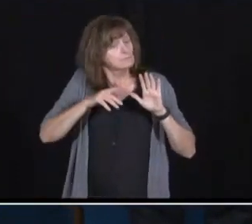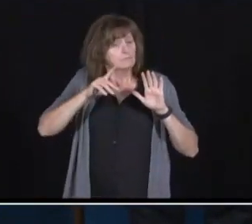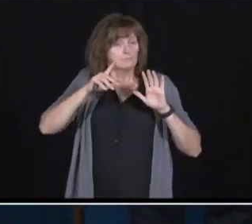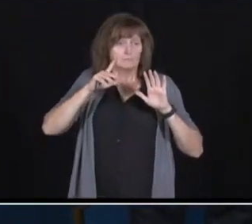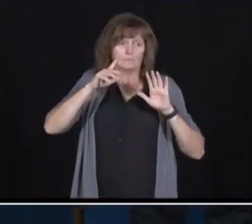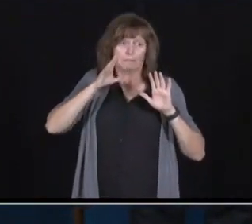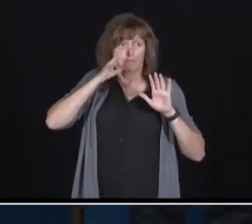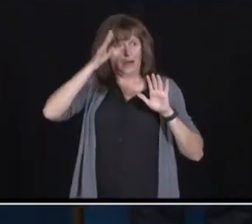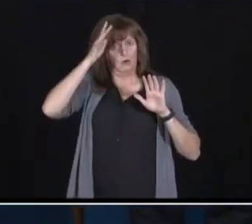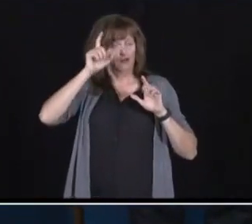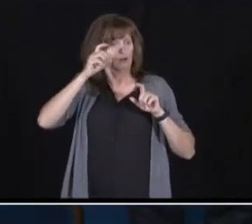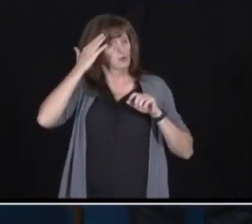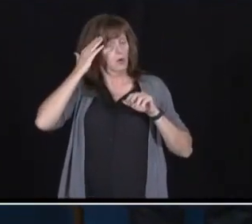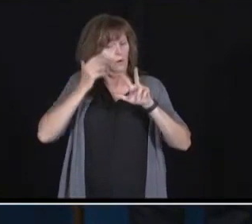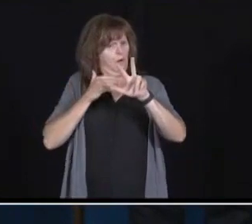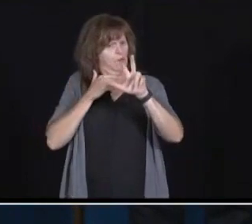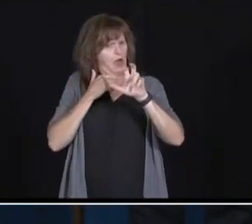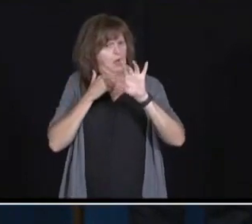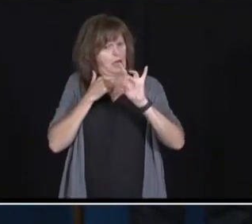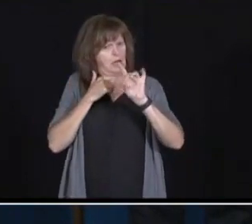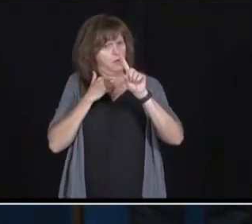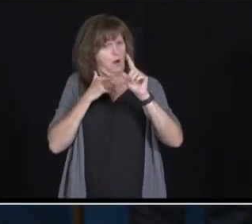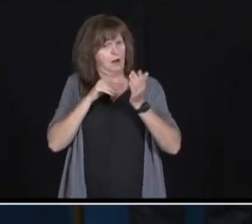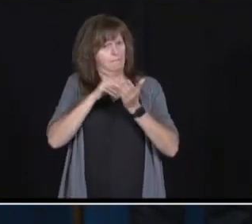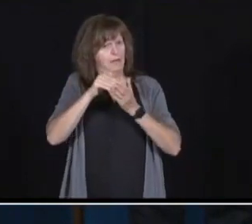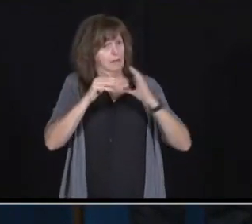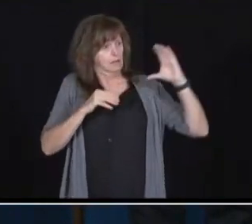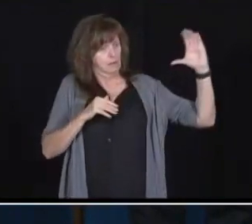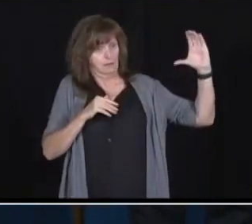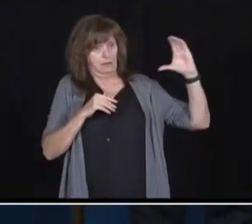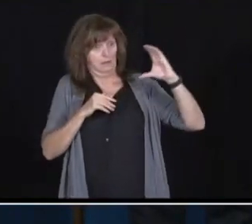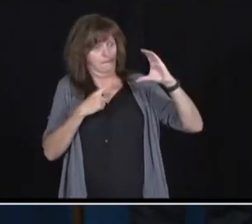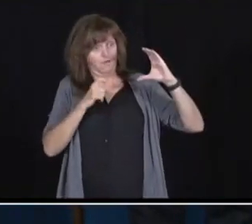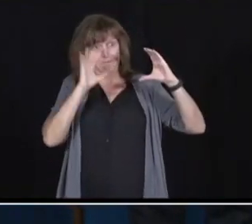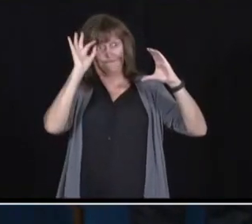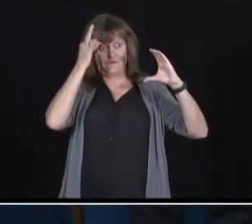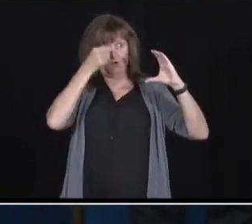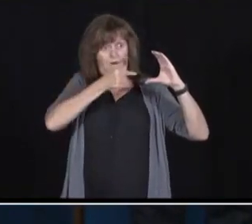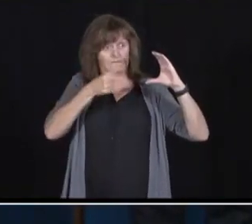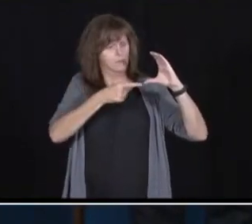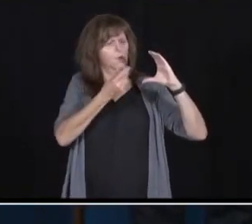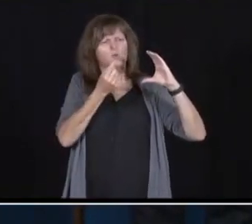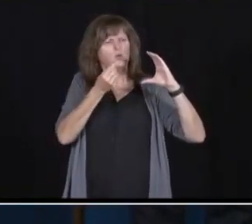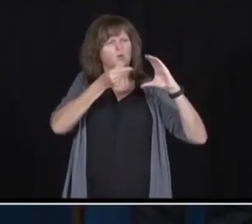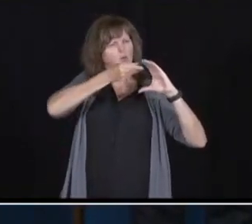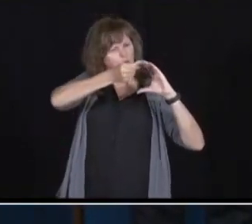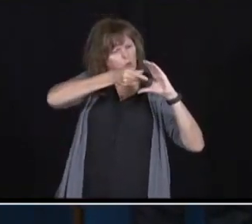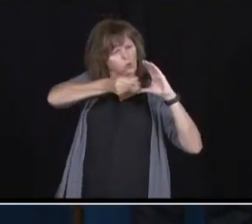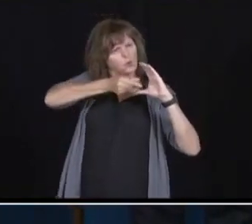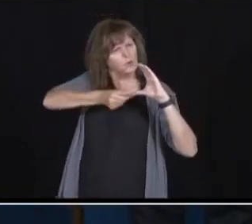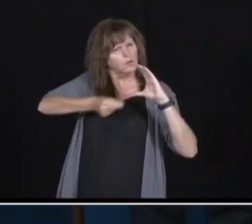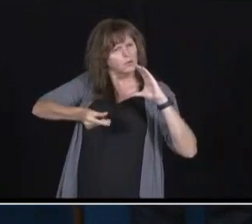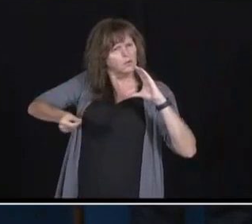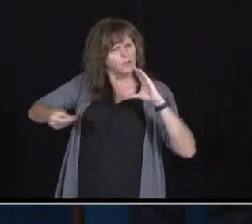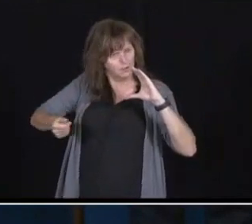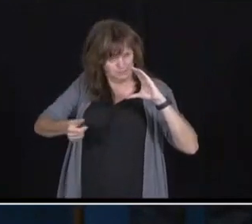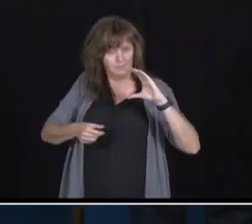Thank you for the question. It is helpful for the parents know where we are putting that roughly $391 million at the government provided Ontario.